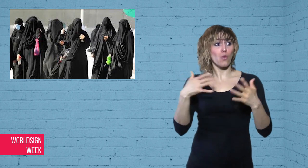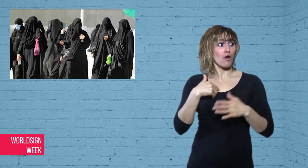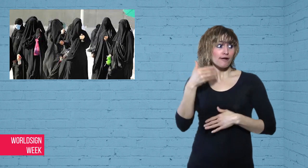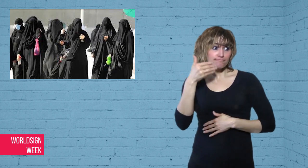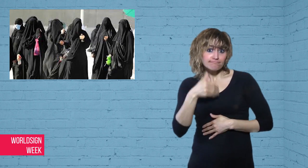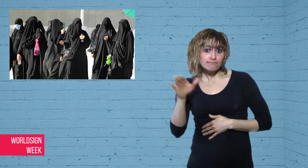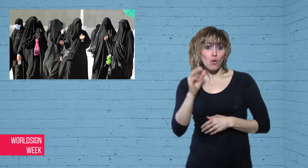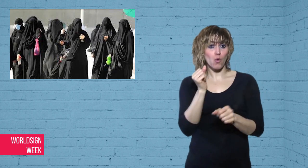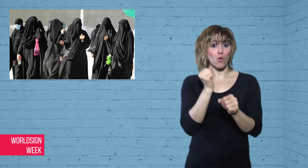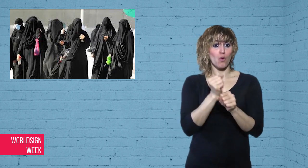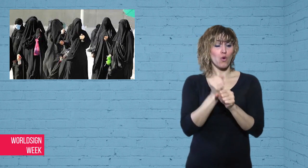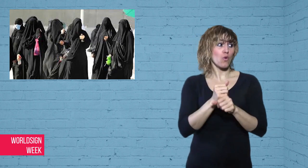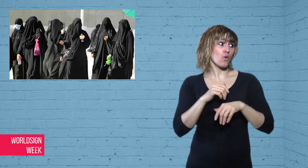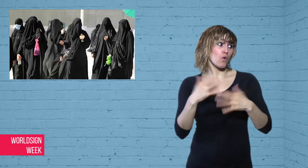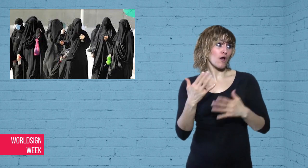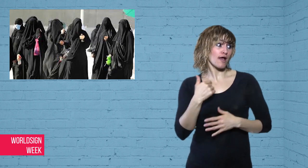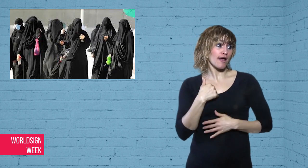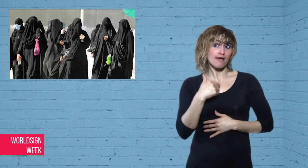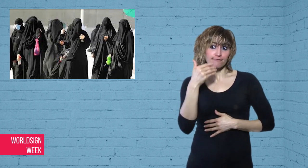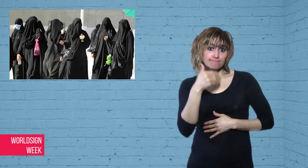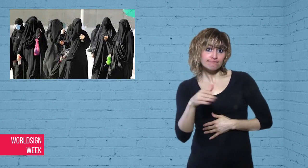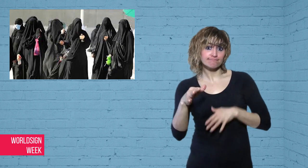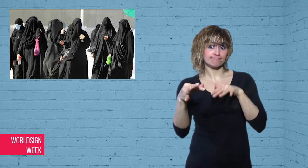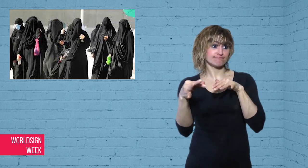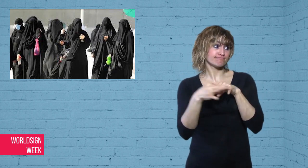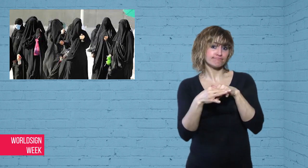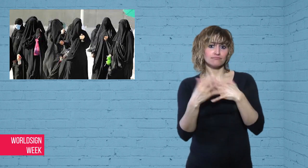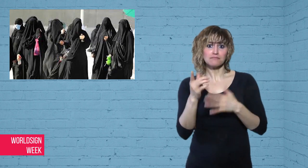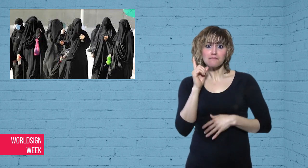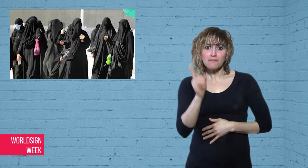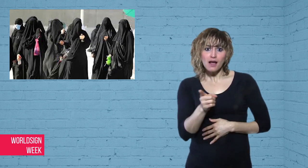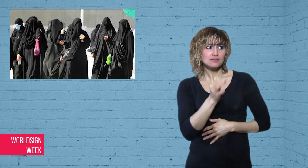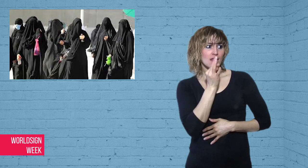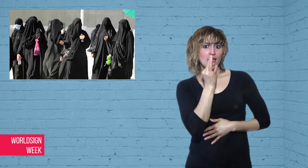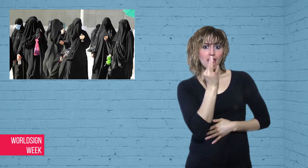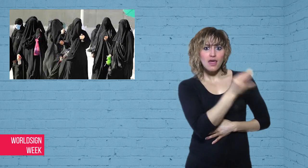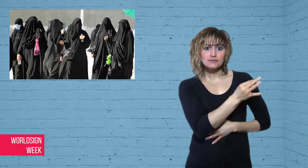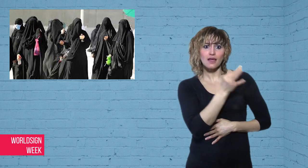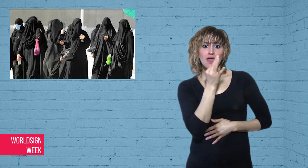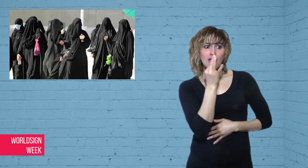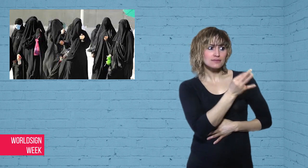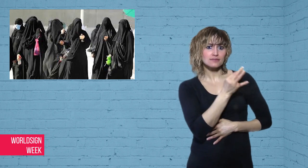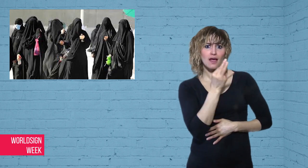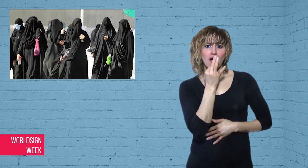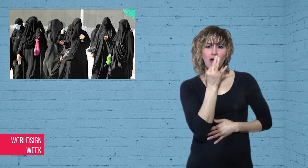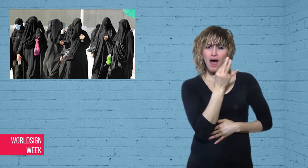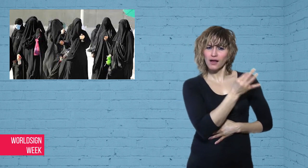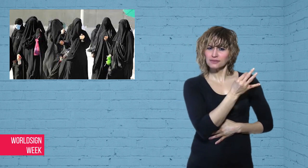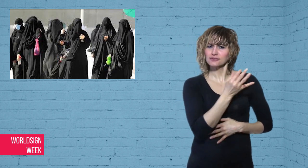marry - which gives women status